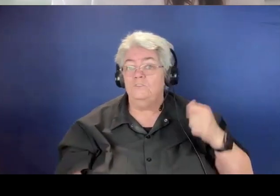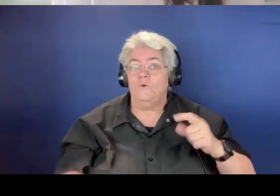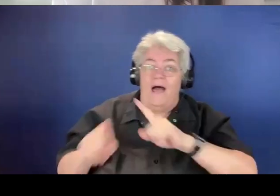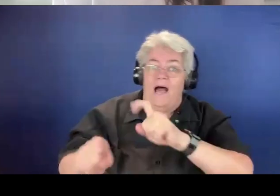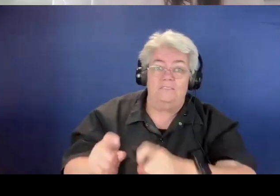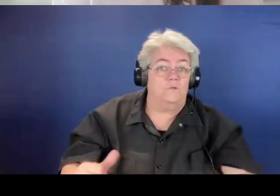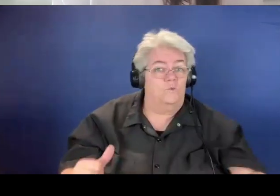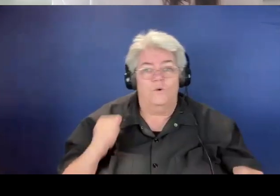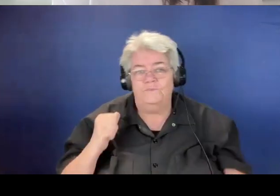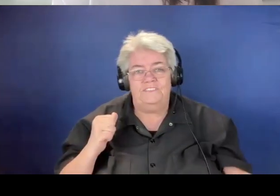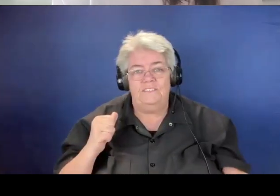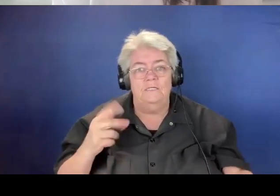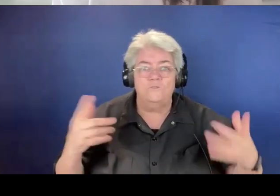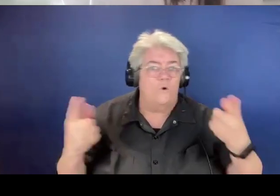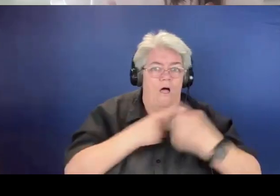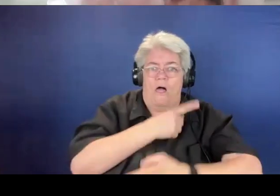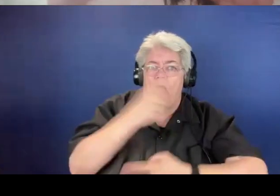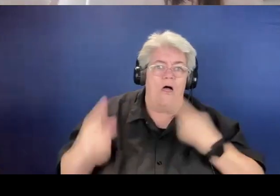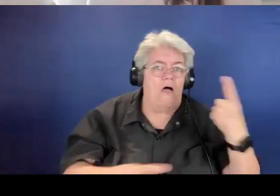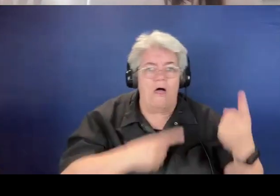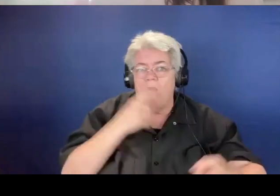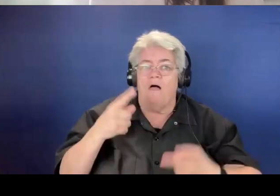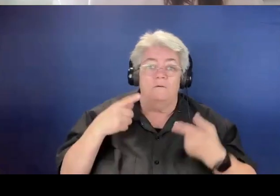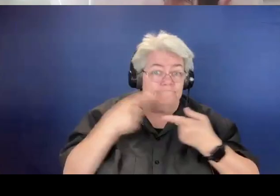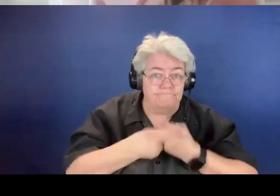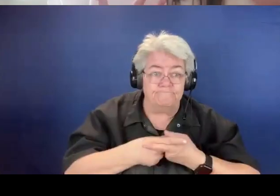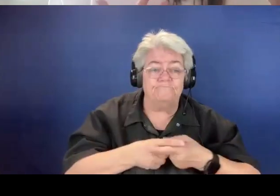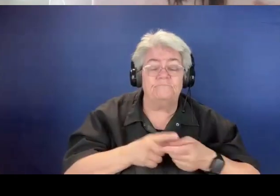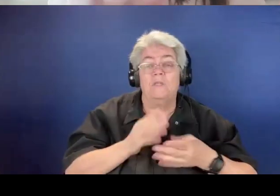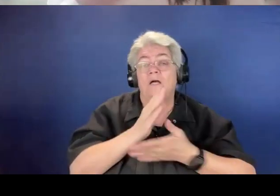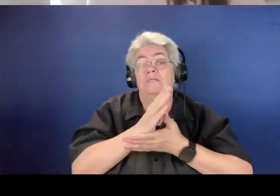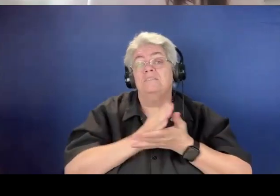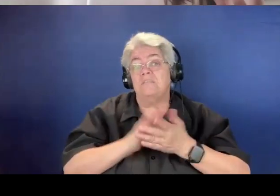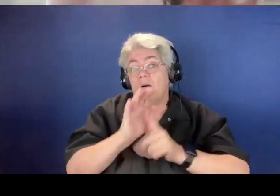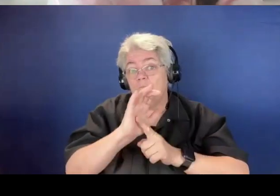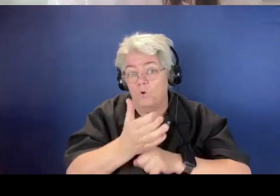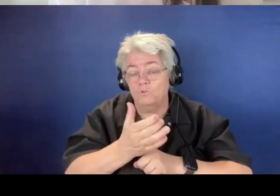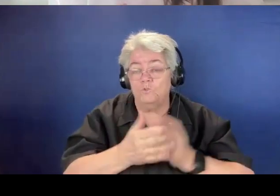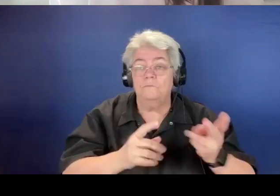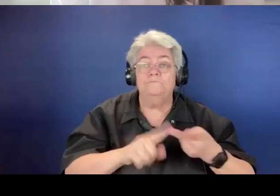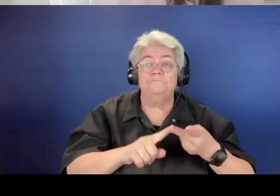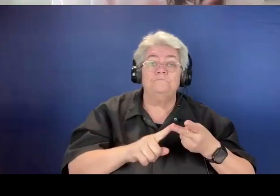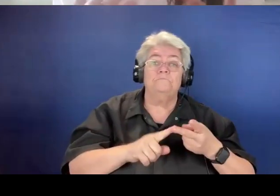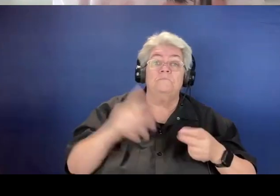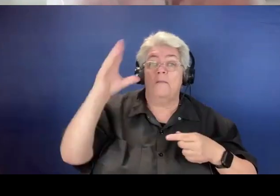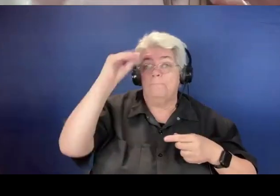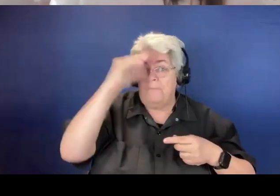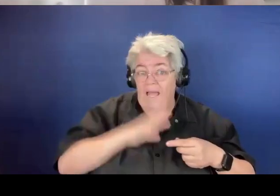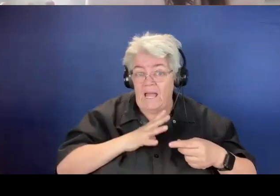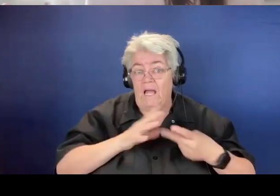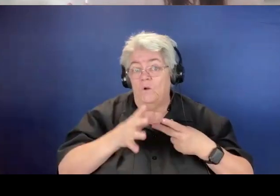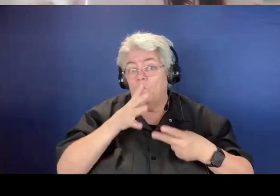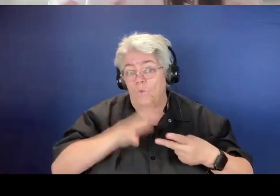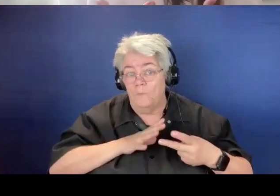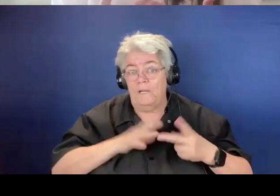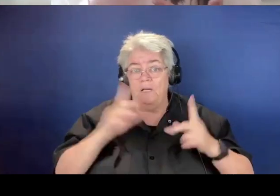linguistically diverse populations. There are some cultures where a male female interaction is frowned upon, right?